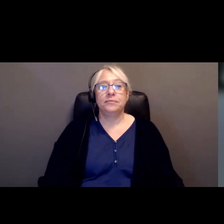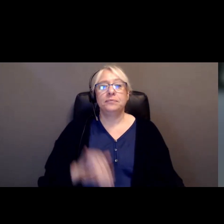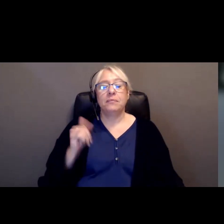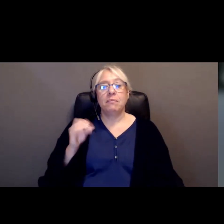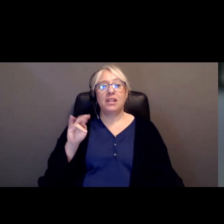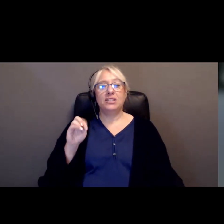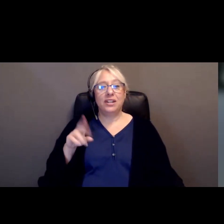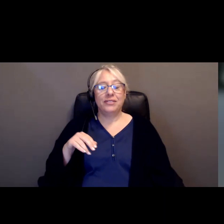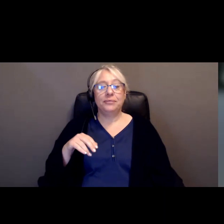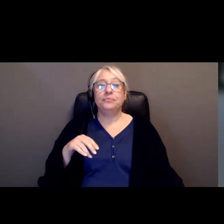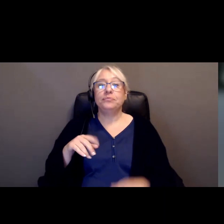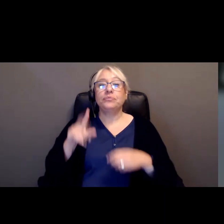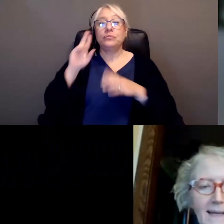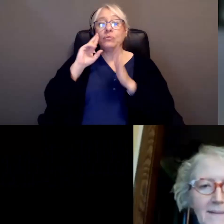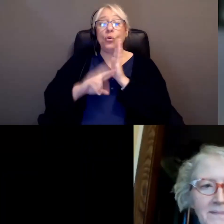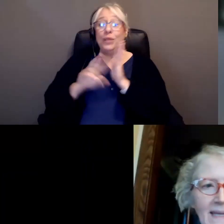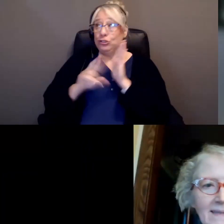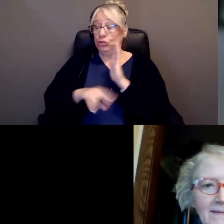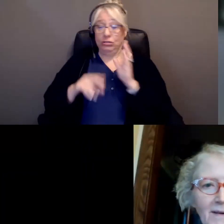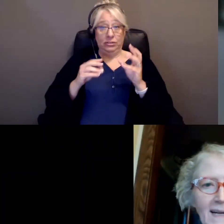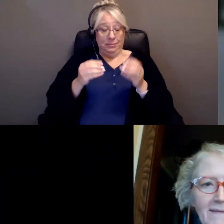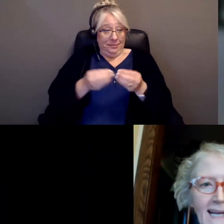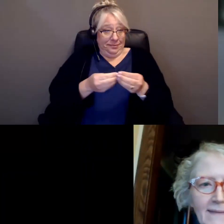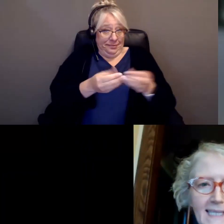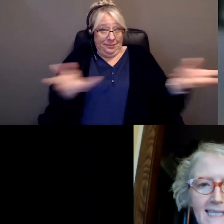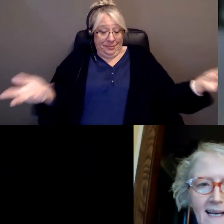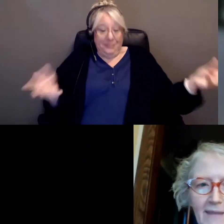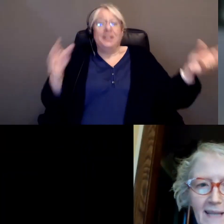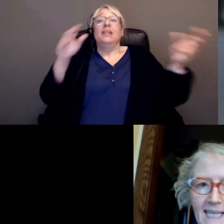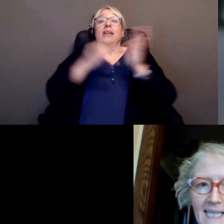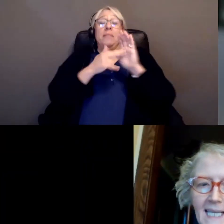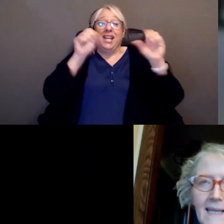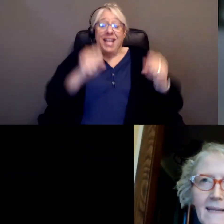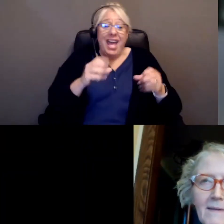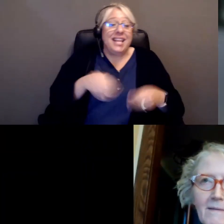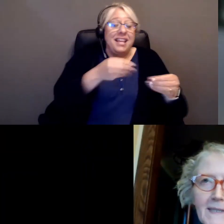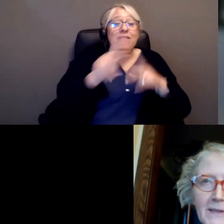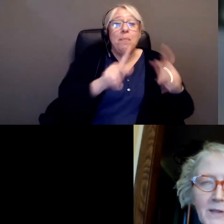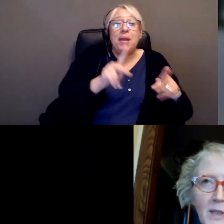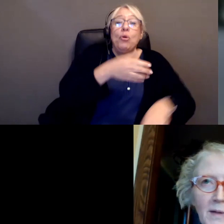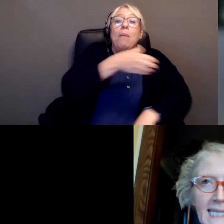research out can really give ammunition for advocacy. I found that the research showing